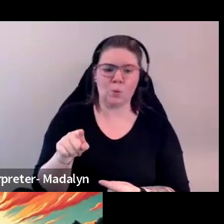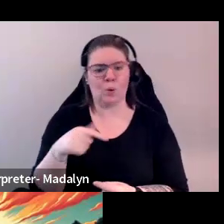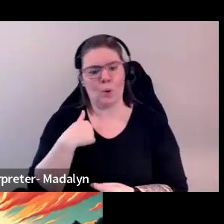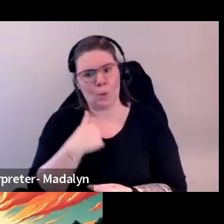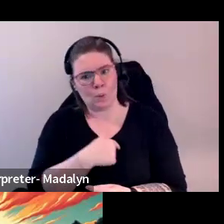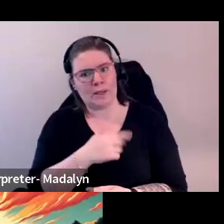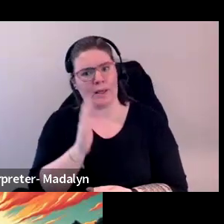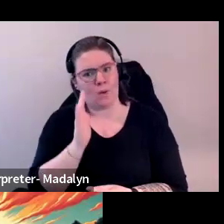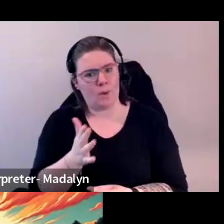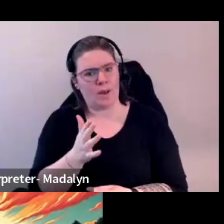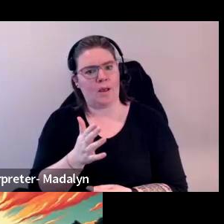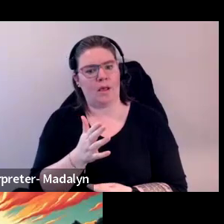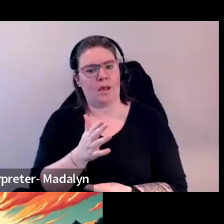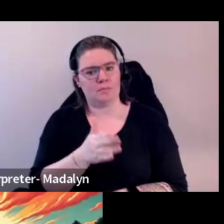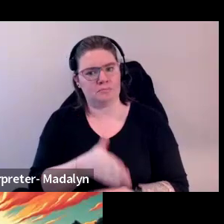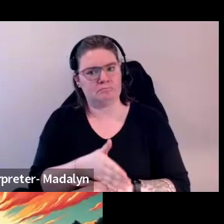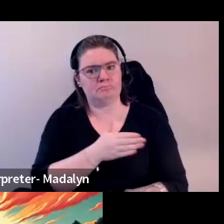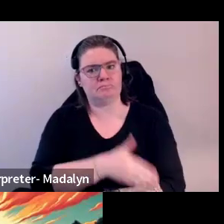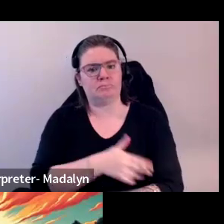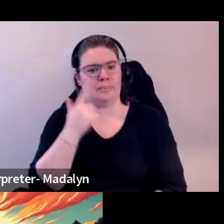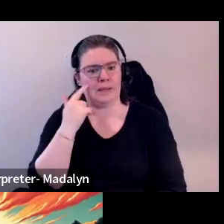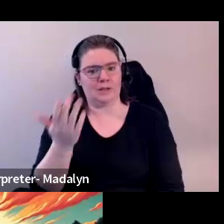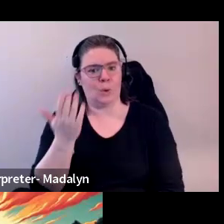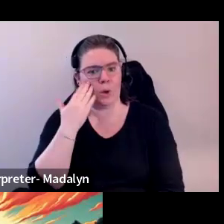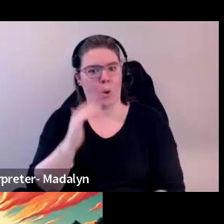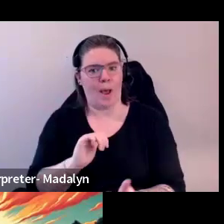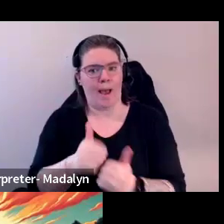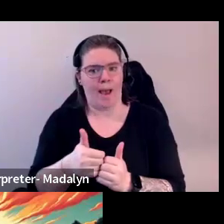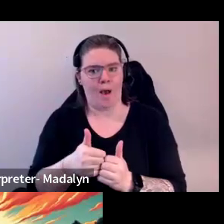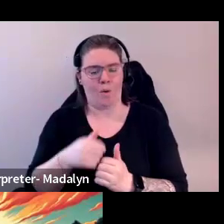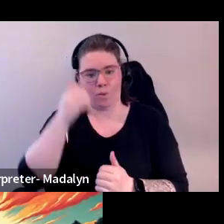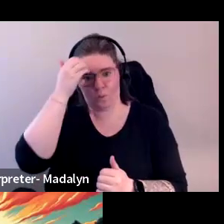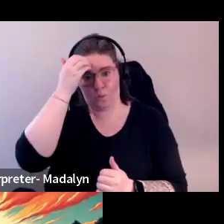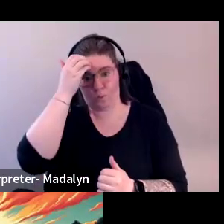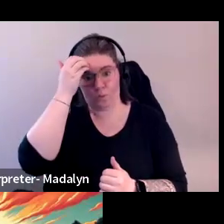Don Dew: make things better, because we know how to make them better. And and Don Dew: and